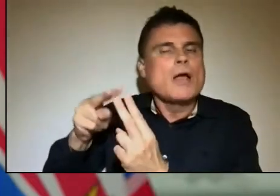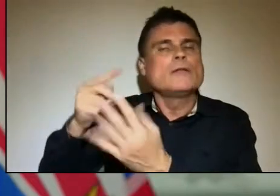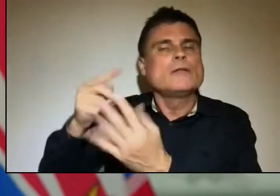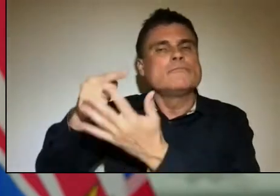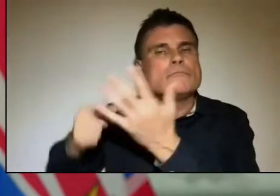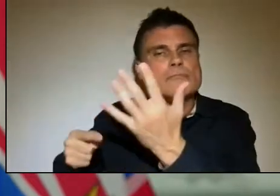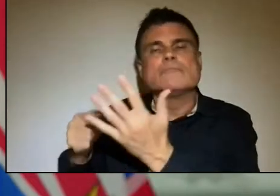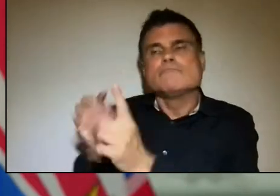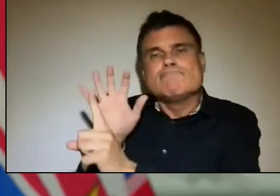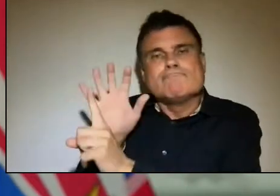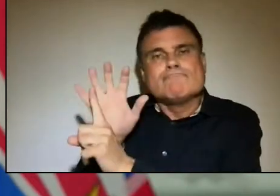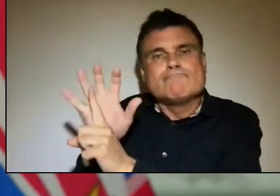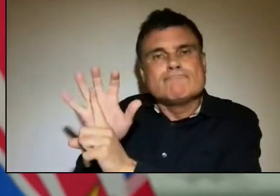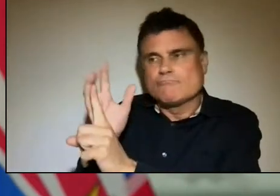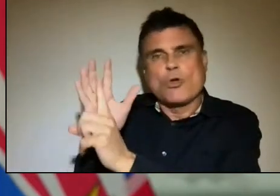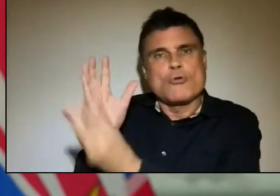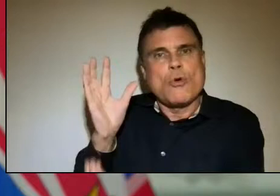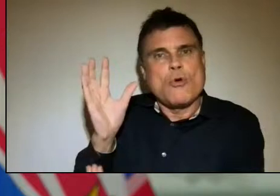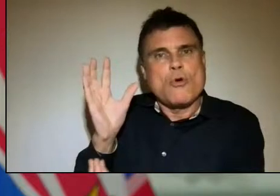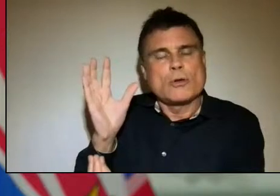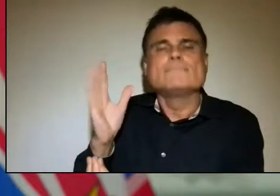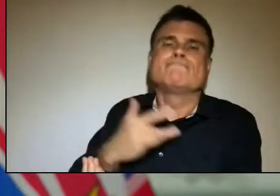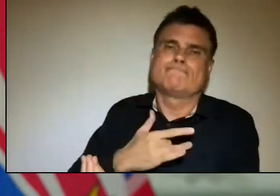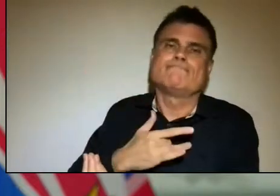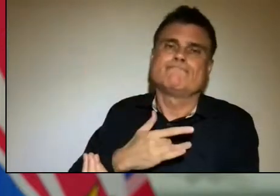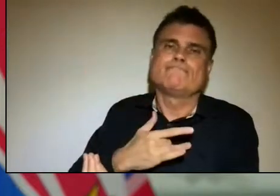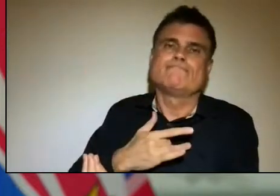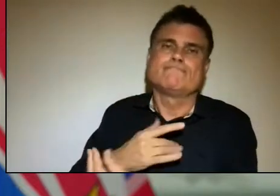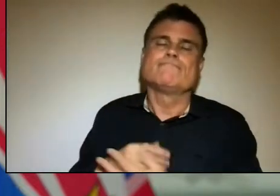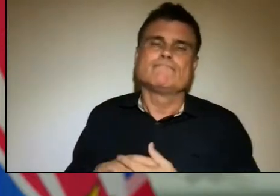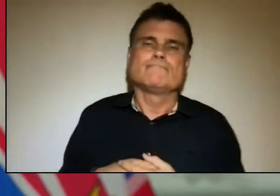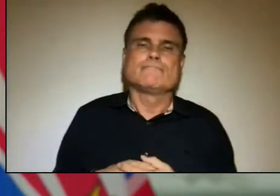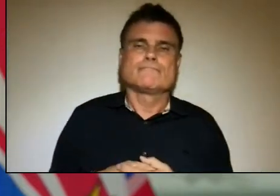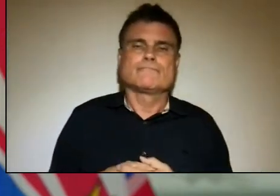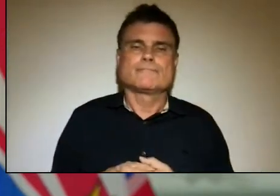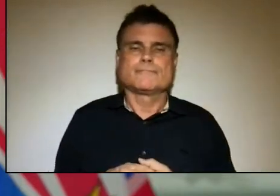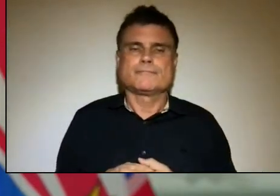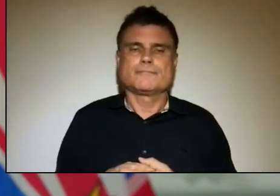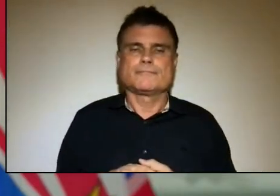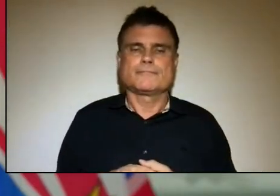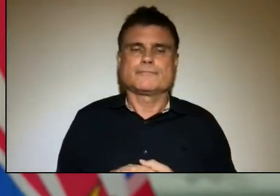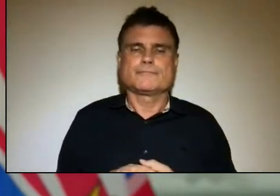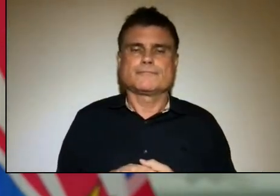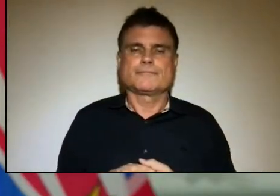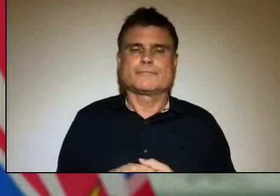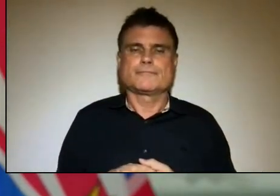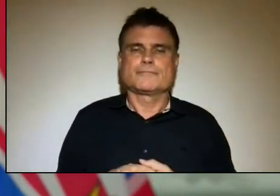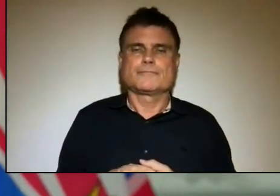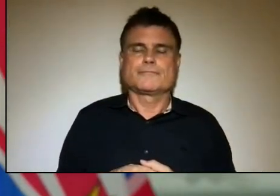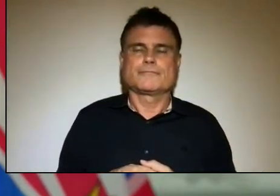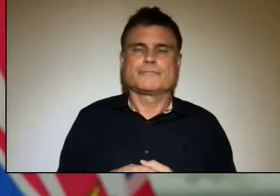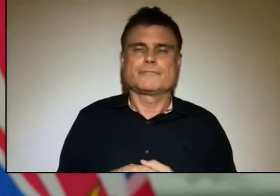So a complete reporting of the confirmed data will be in the statement, as I said, later